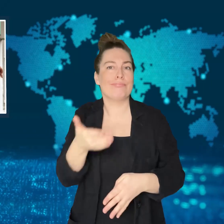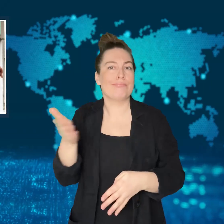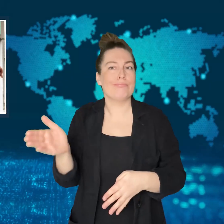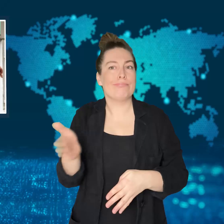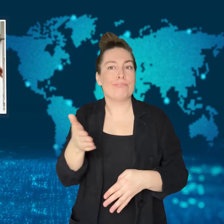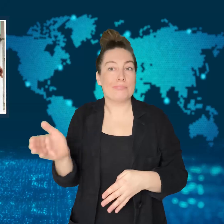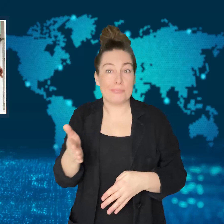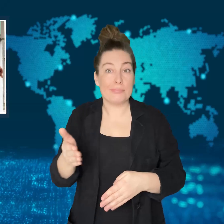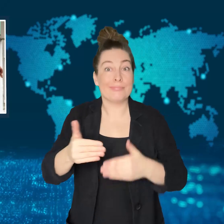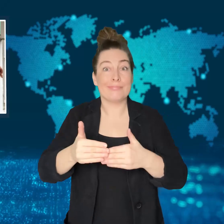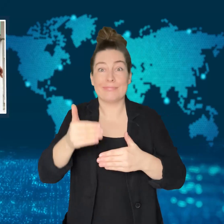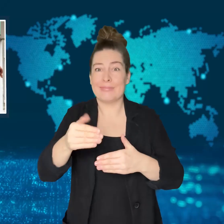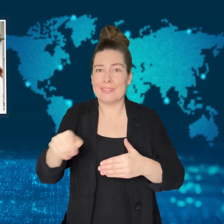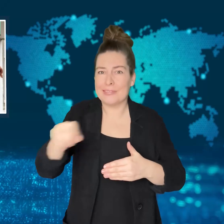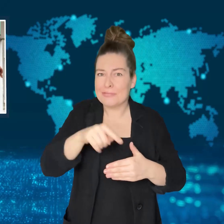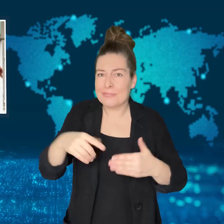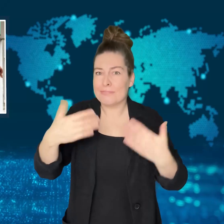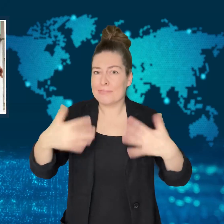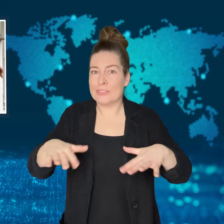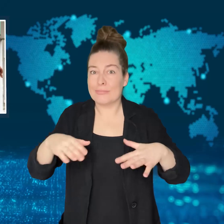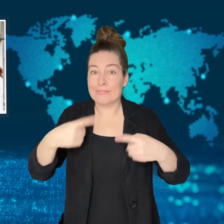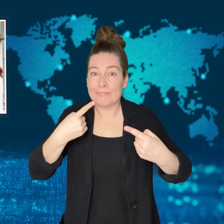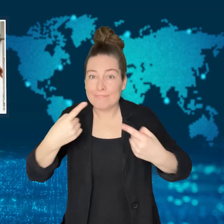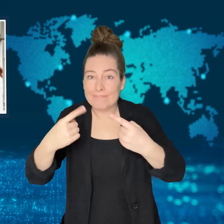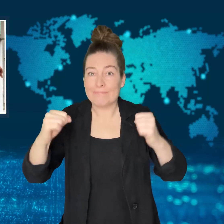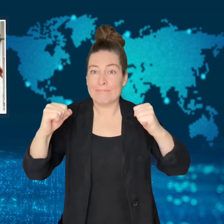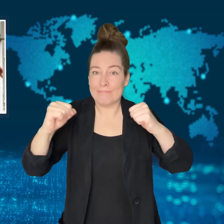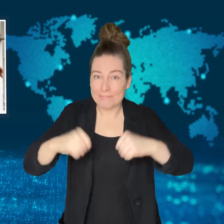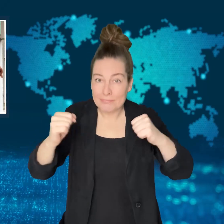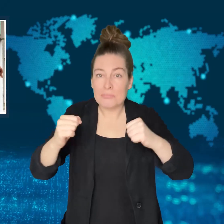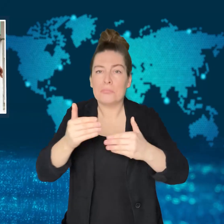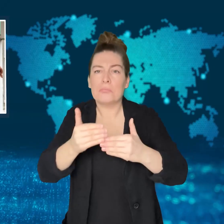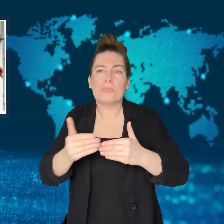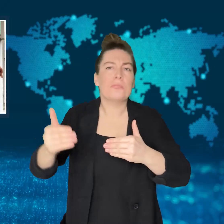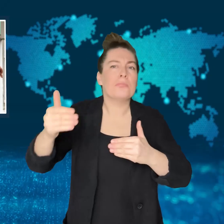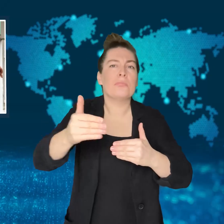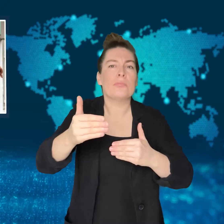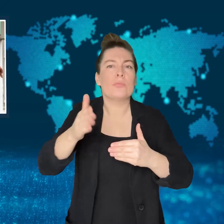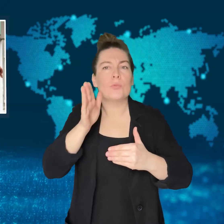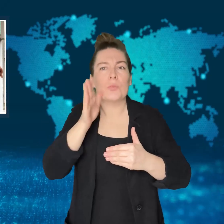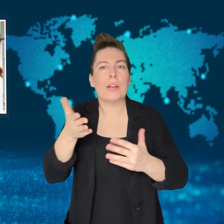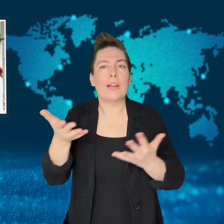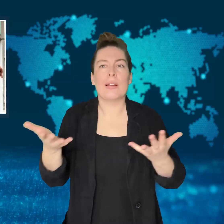land along Gaza's southern border.